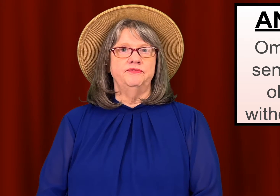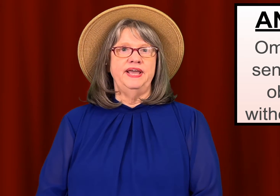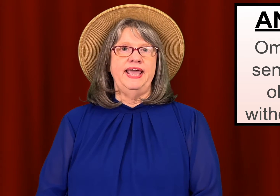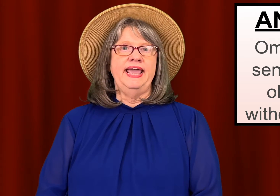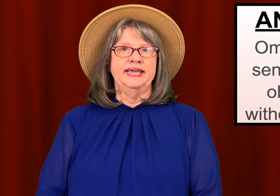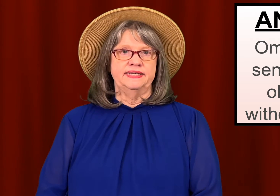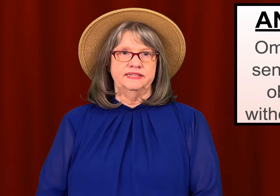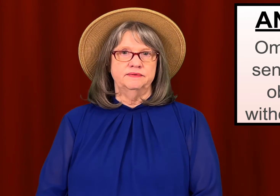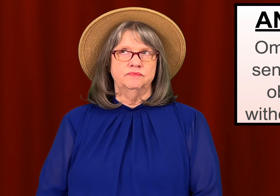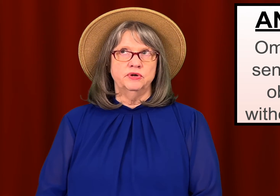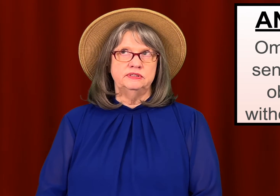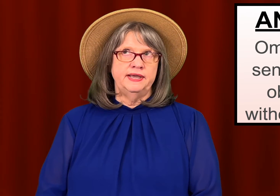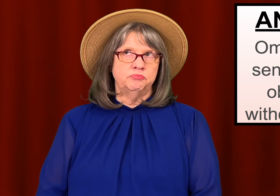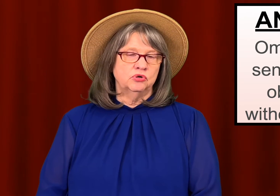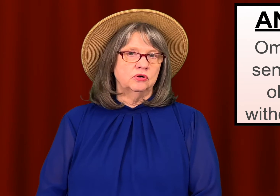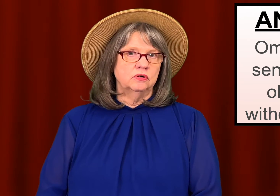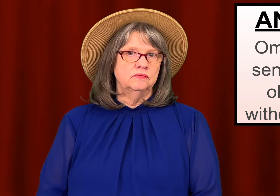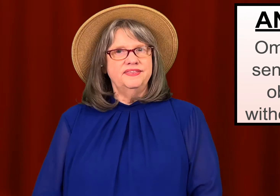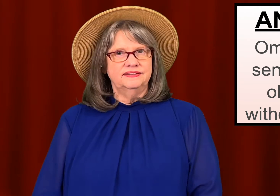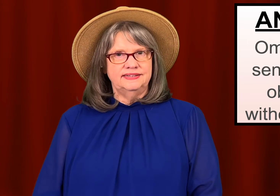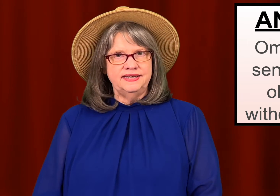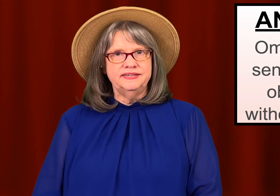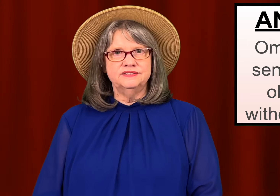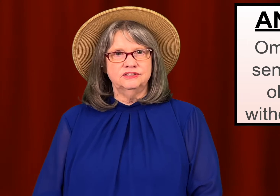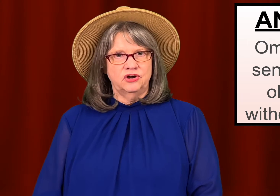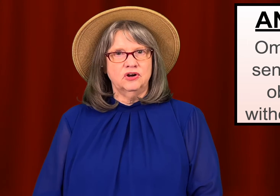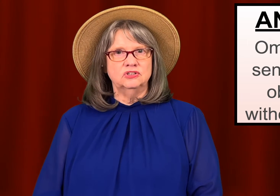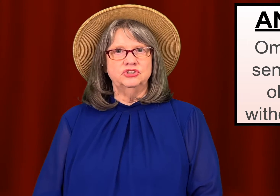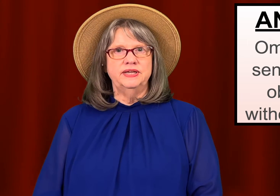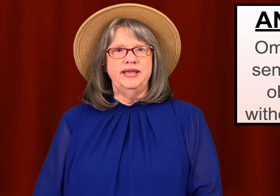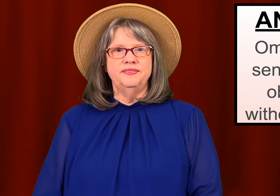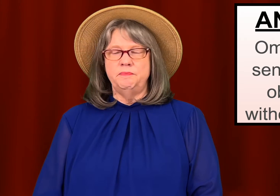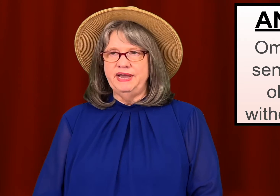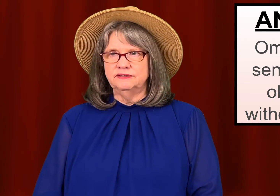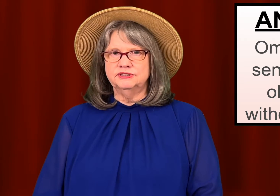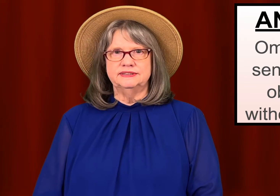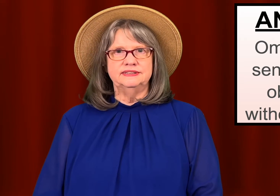of "and". For example: The lake is large and the mountain